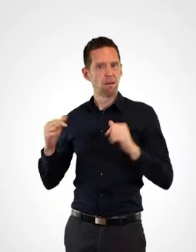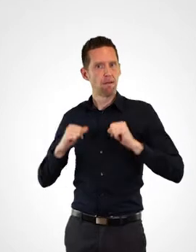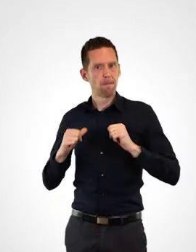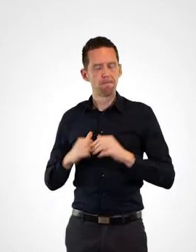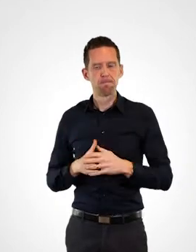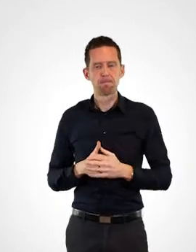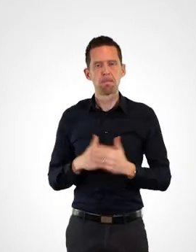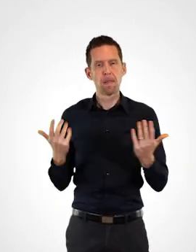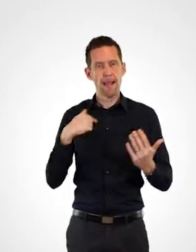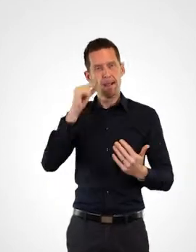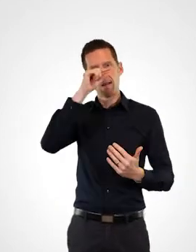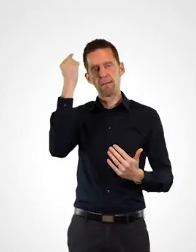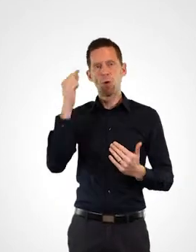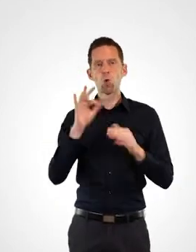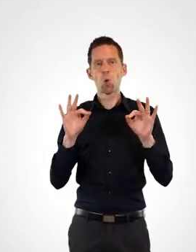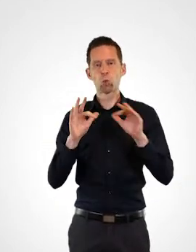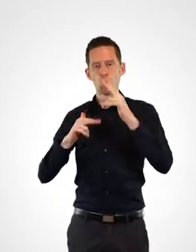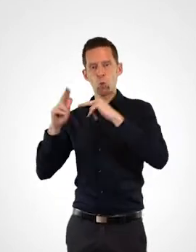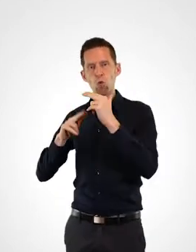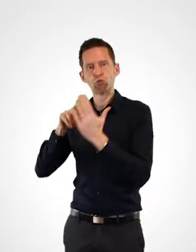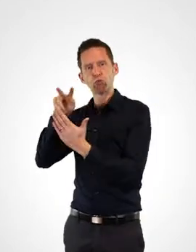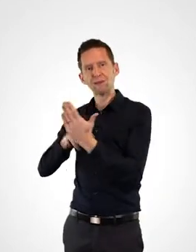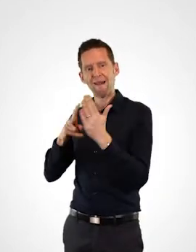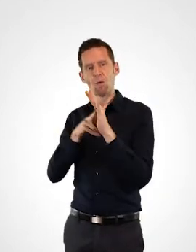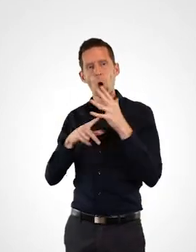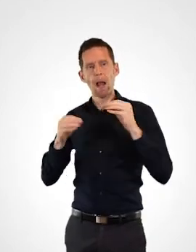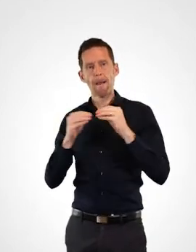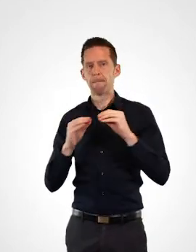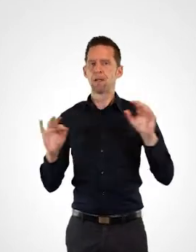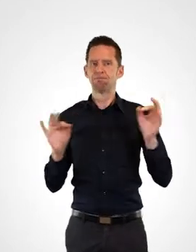Now, our purpose was not to develop reading vocabulary,